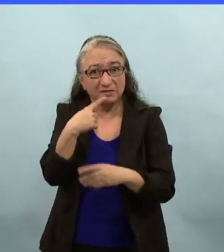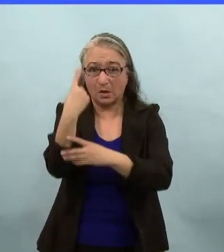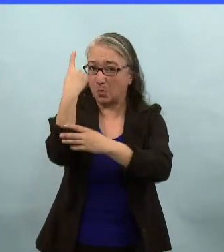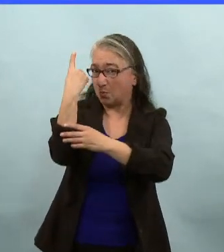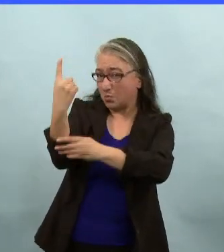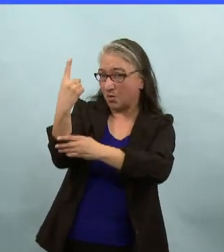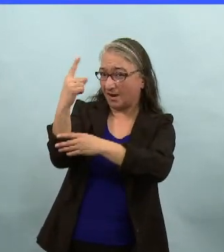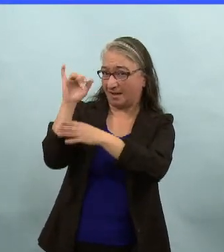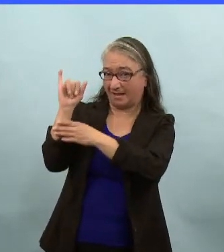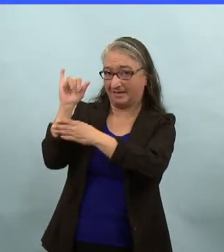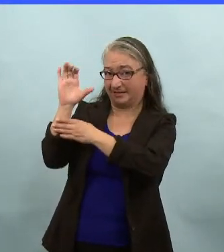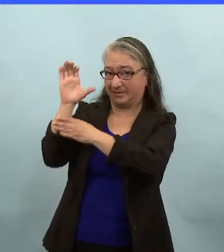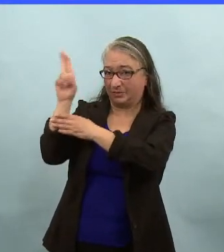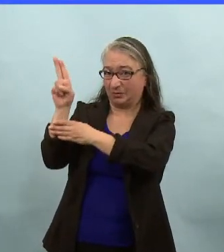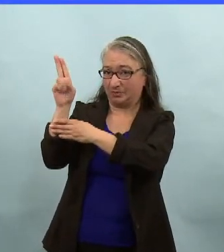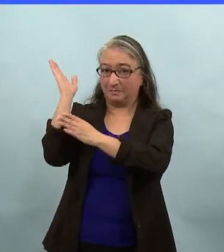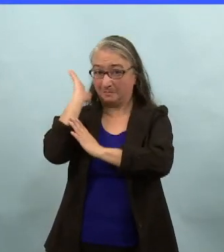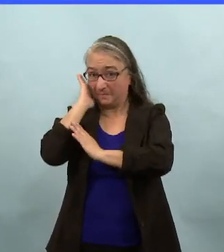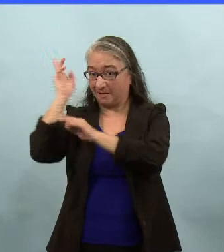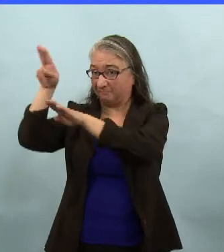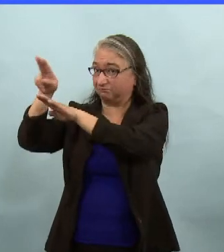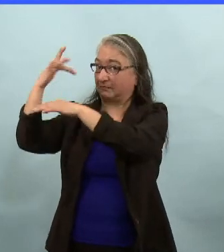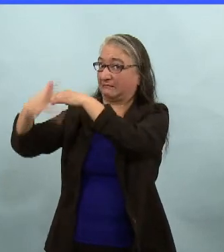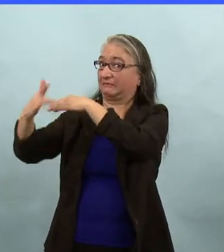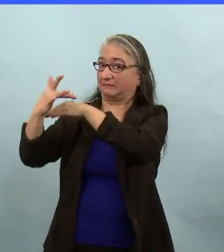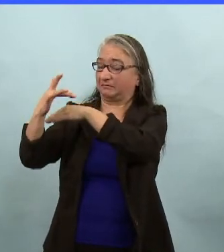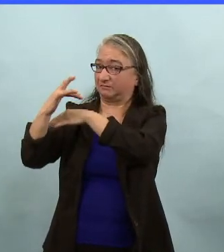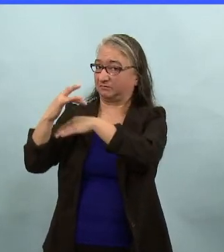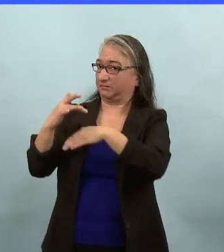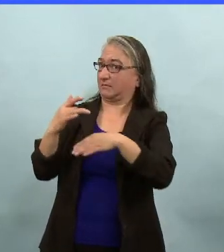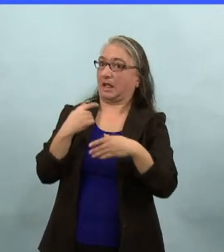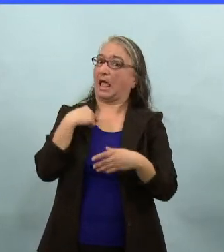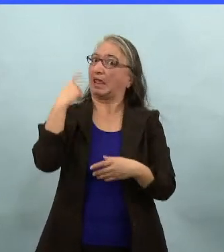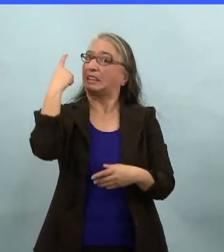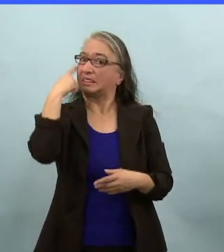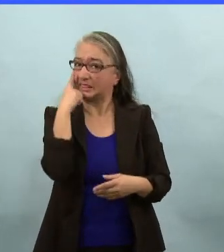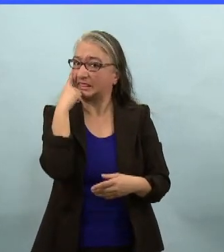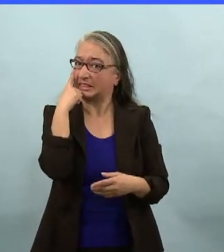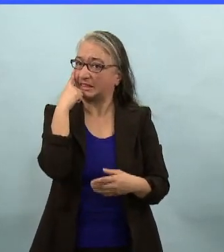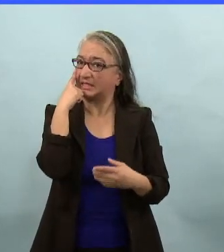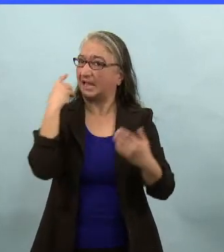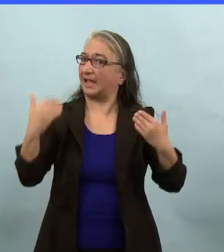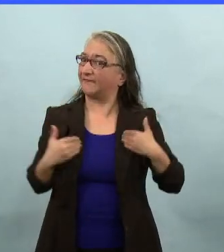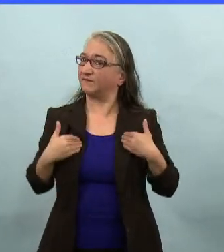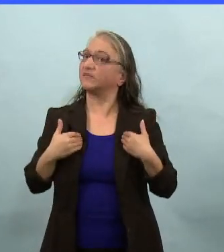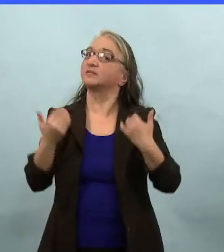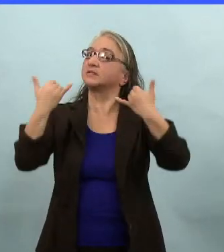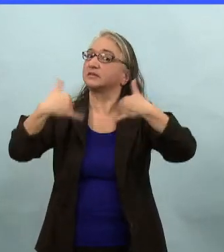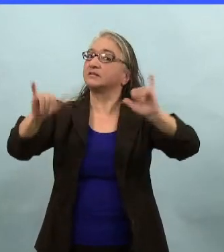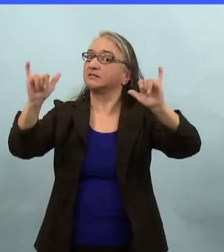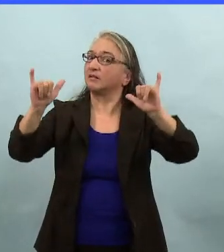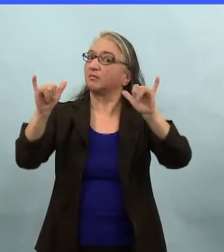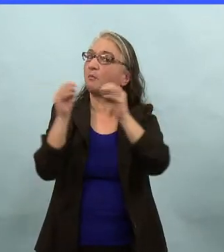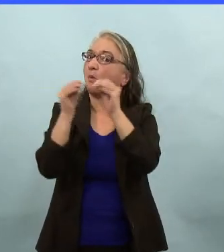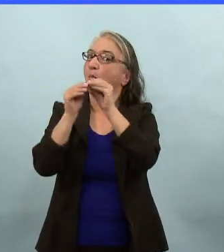we're at 105 cases today and we have 116 beds in in the system as of today and we're continuing